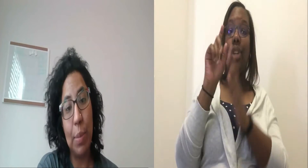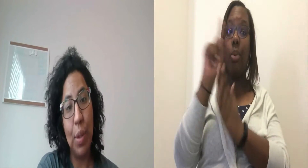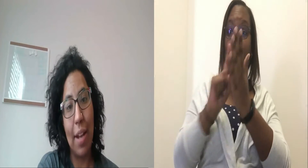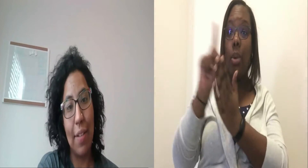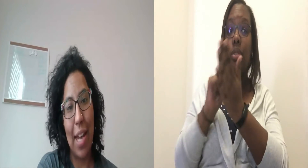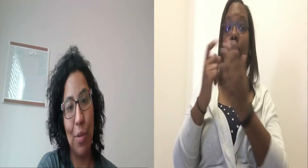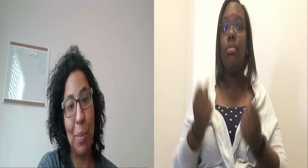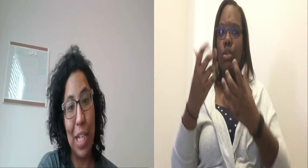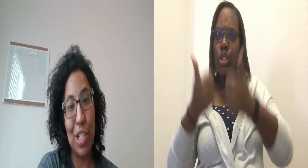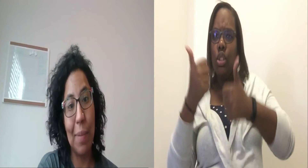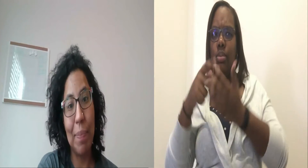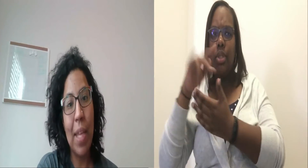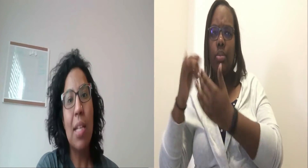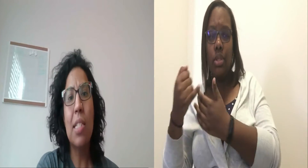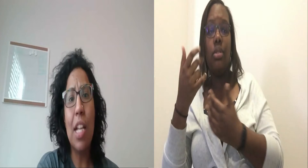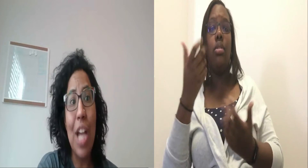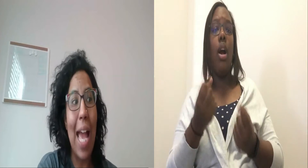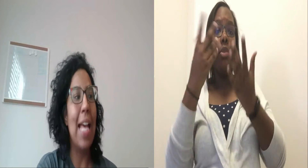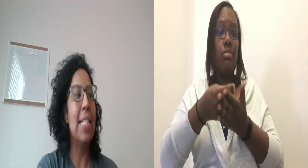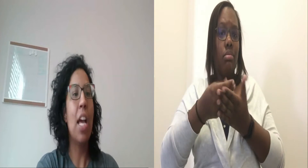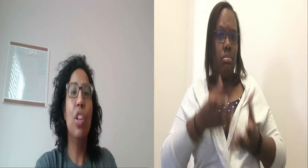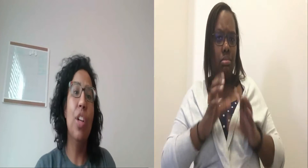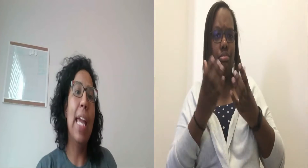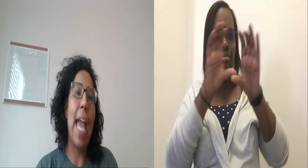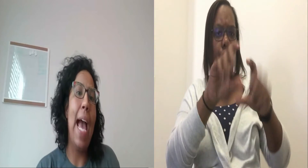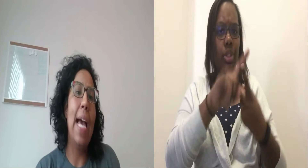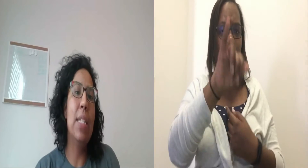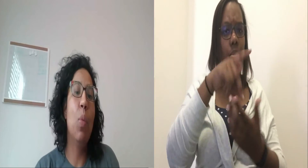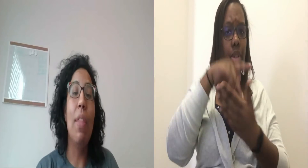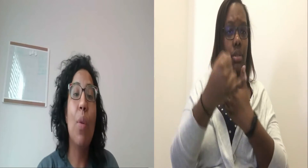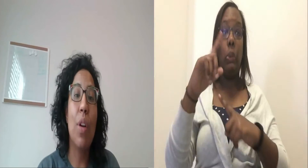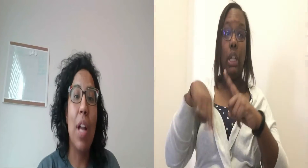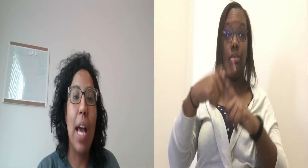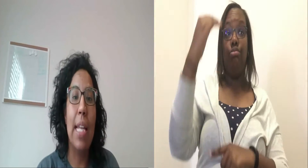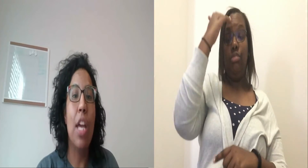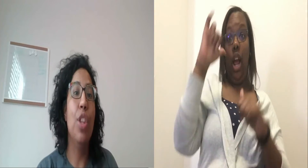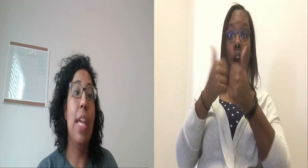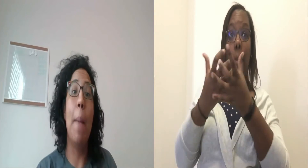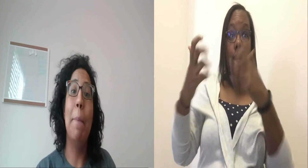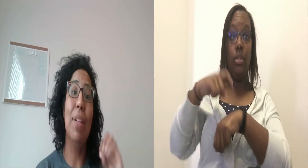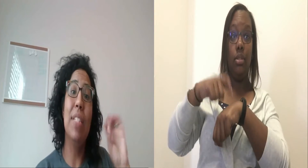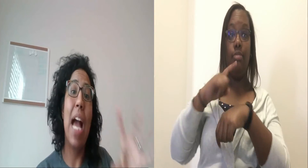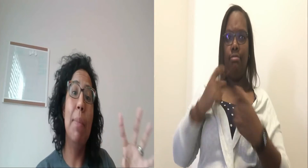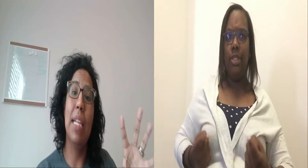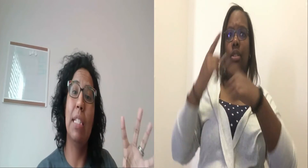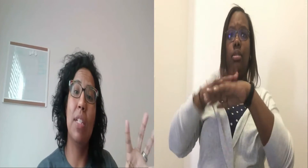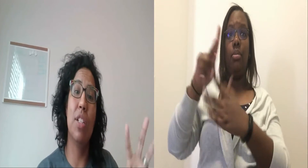pull out of that information such as looking at whether or not the amount of time being spent on